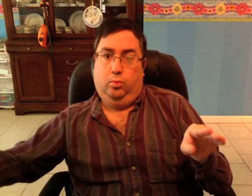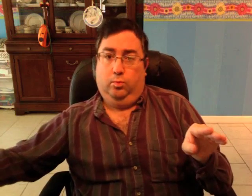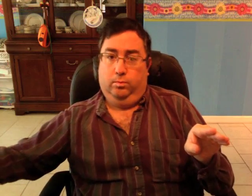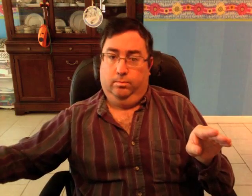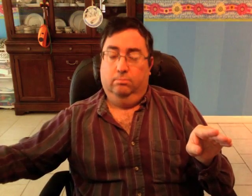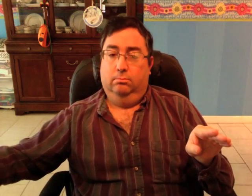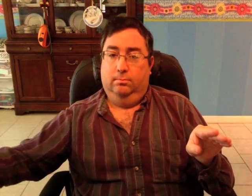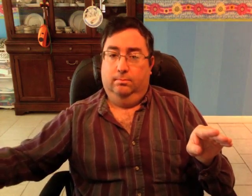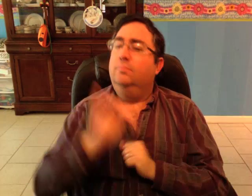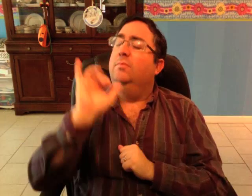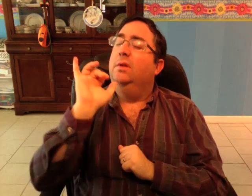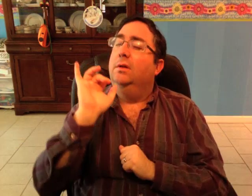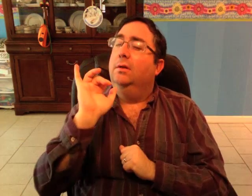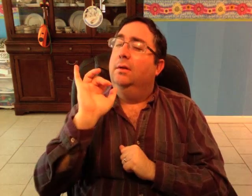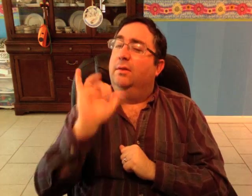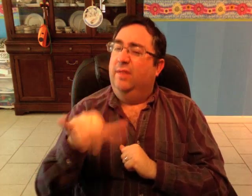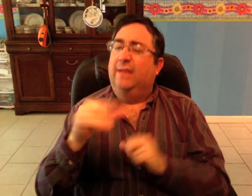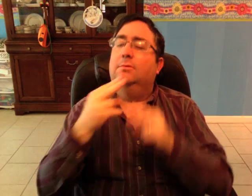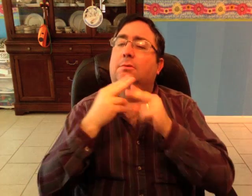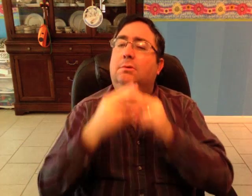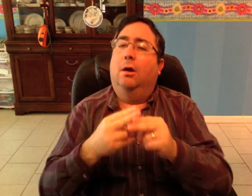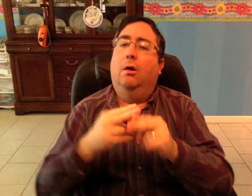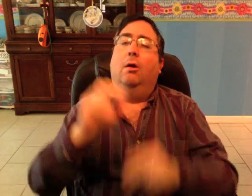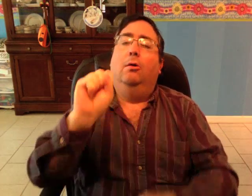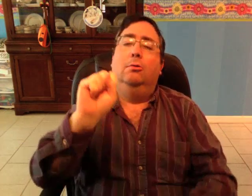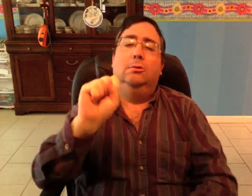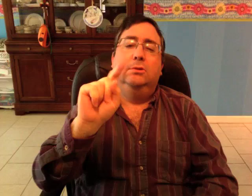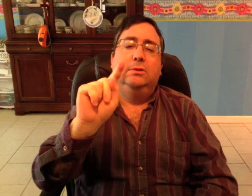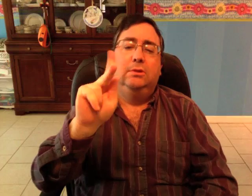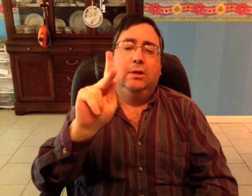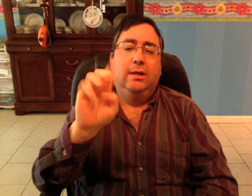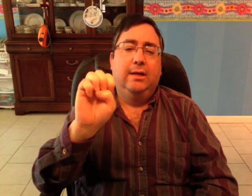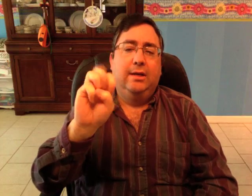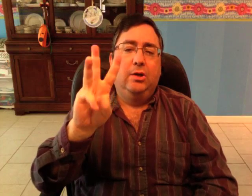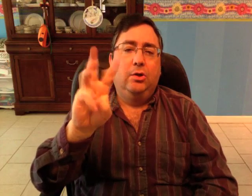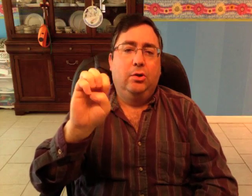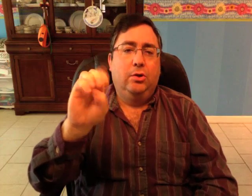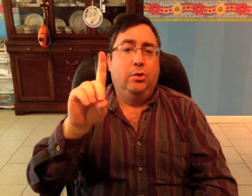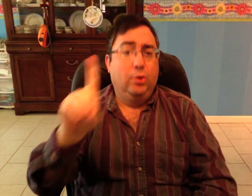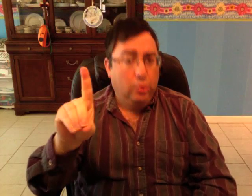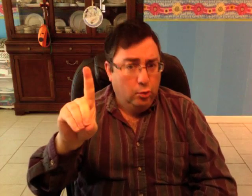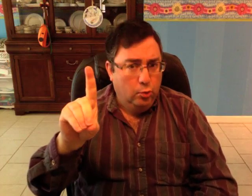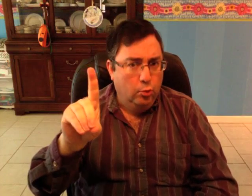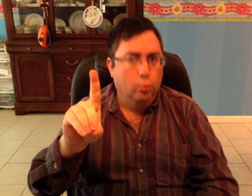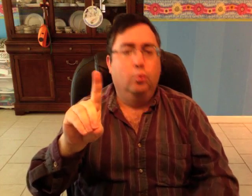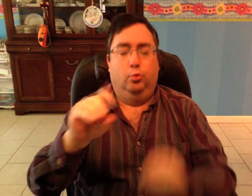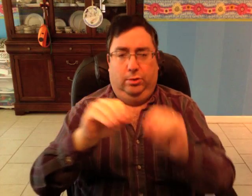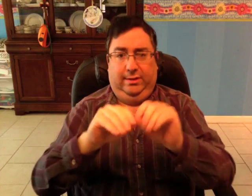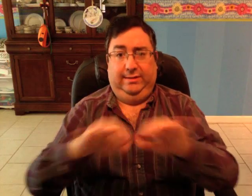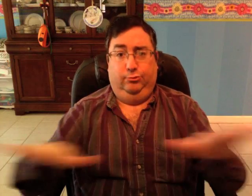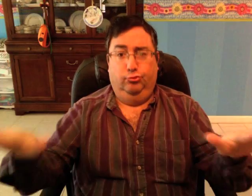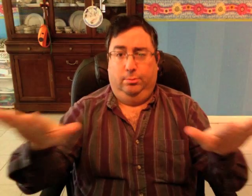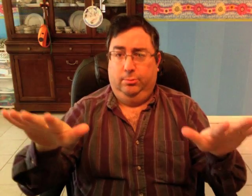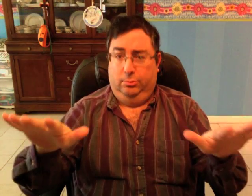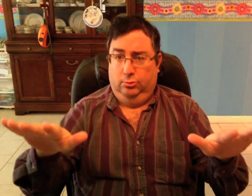it's called a "skewed distribution".